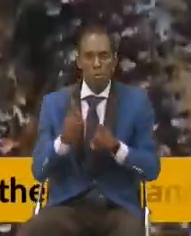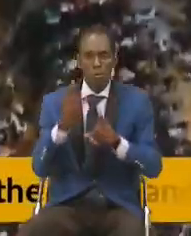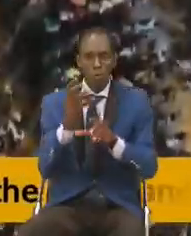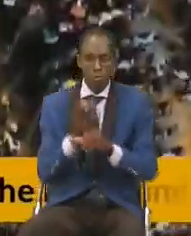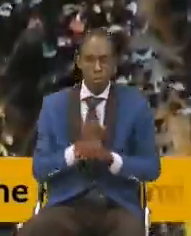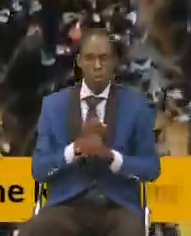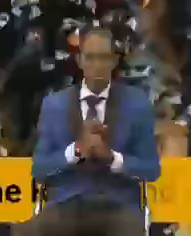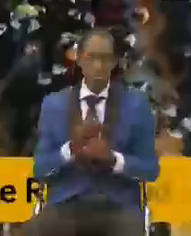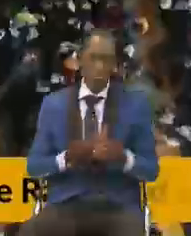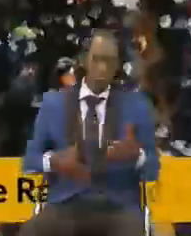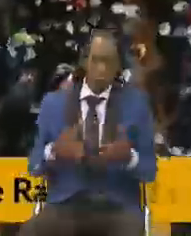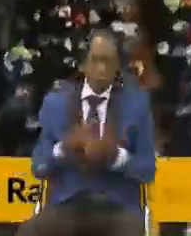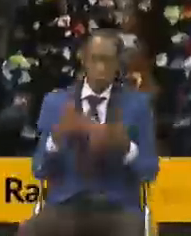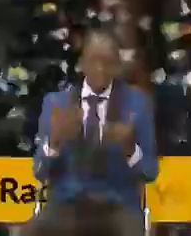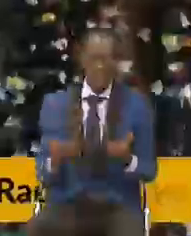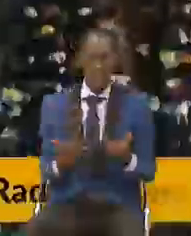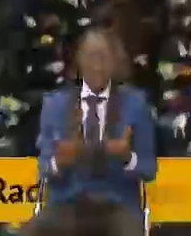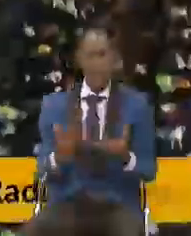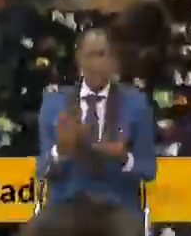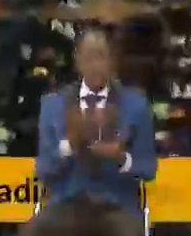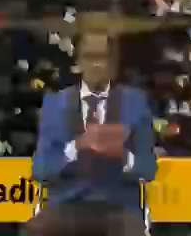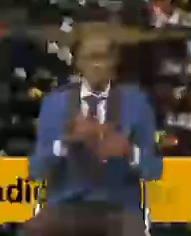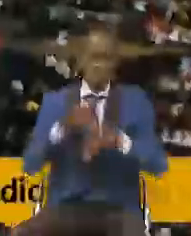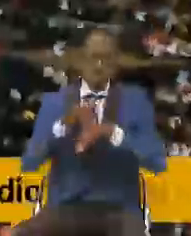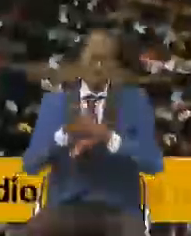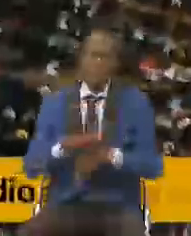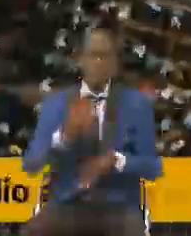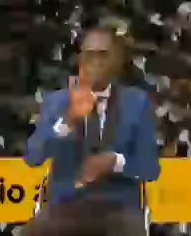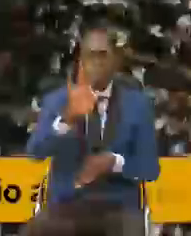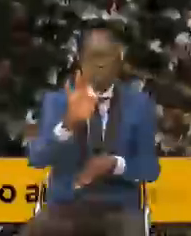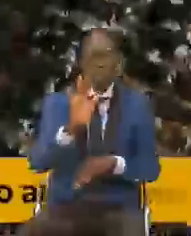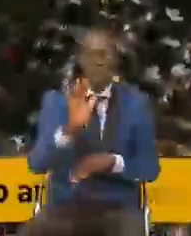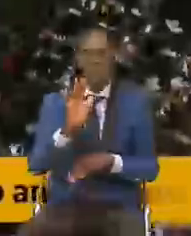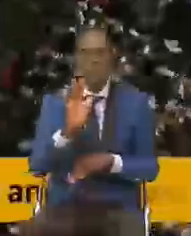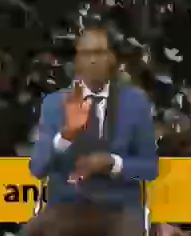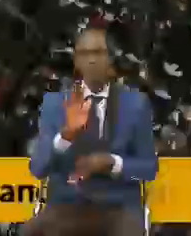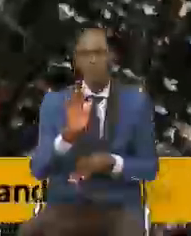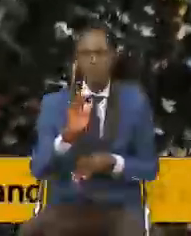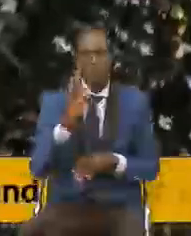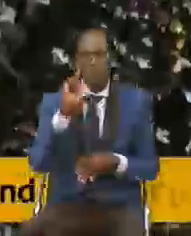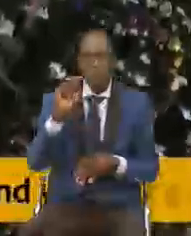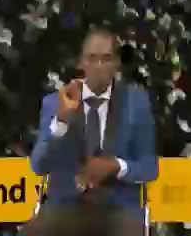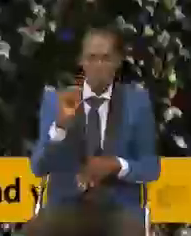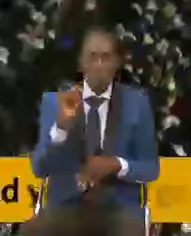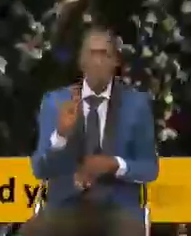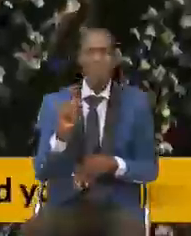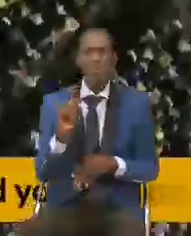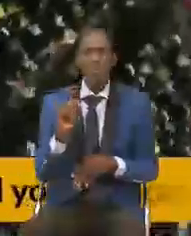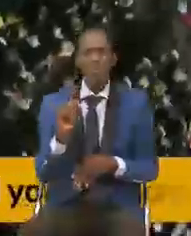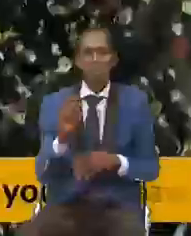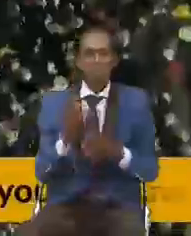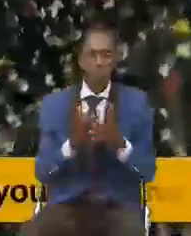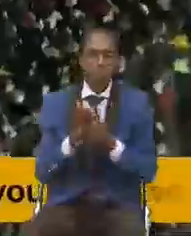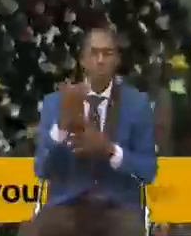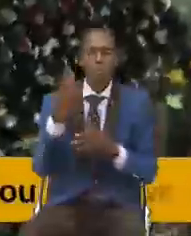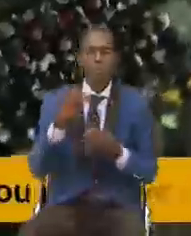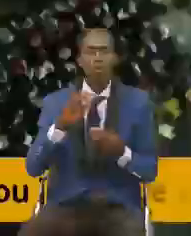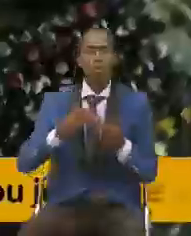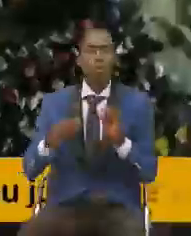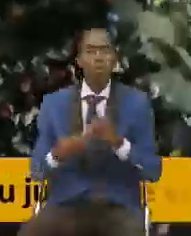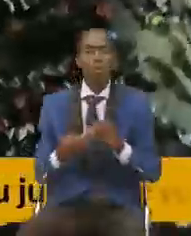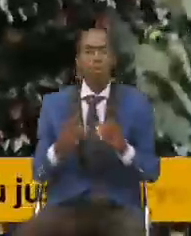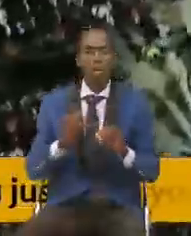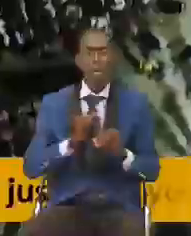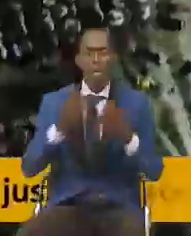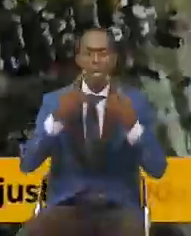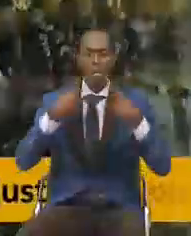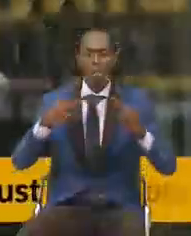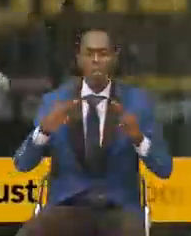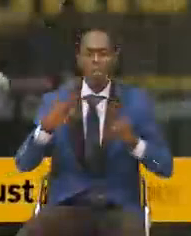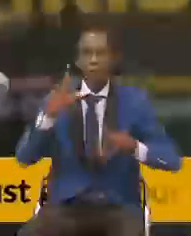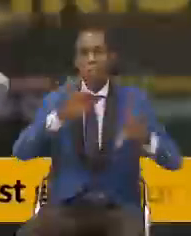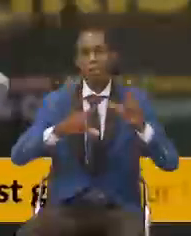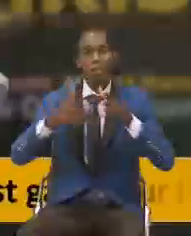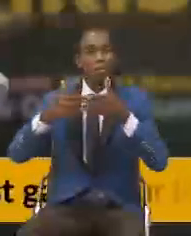right now please share your testimony with us via the whatsapp number we've given to you now